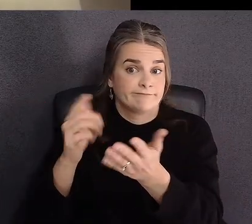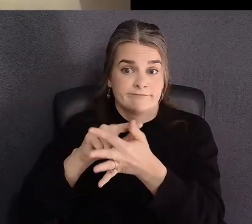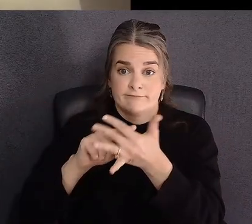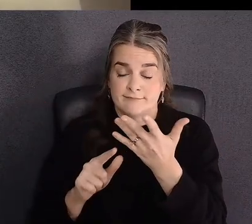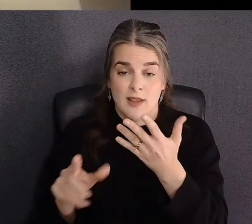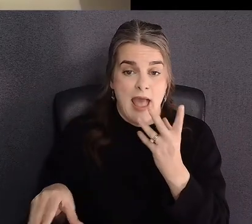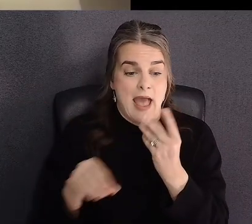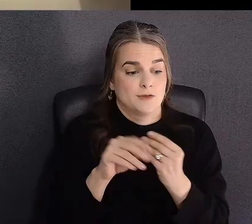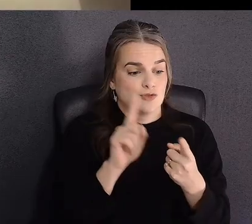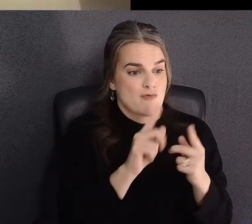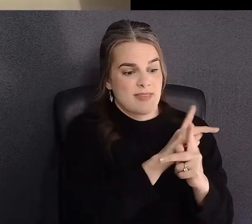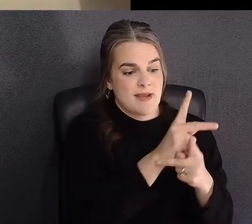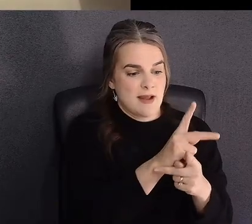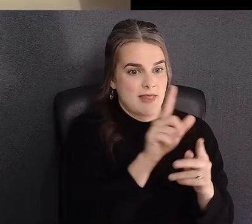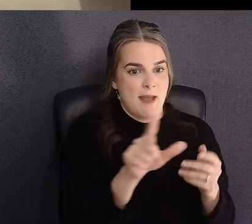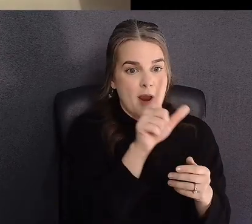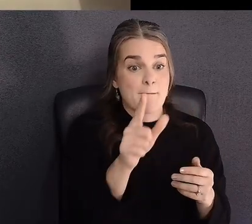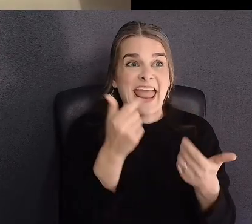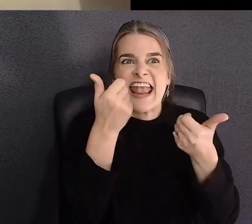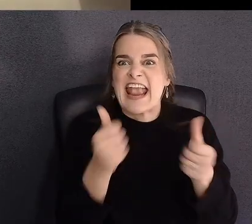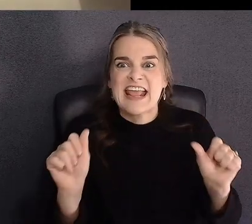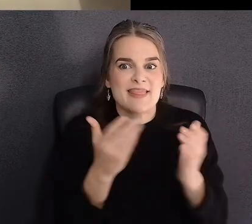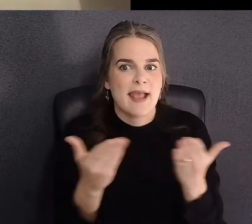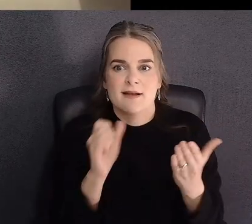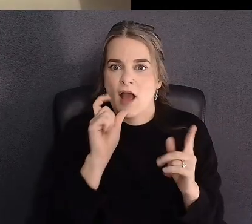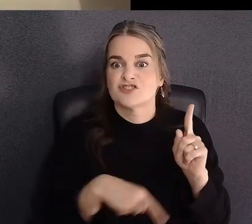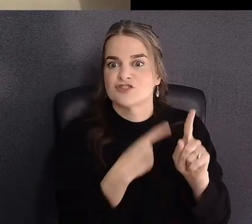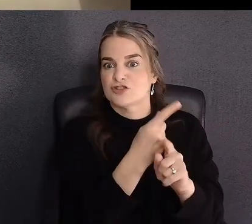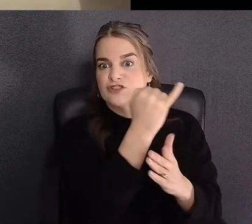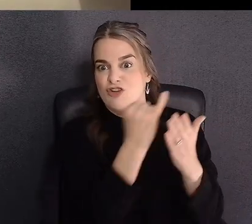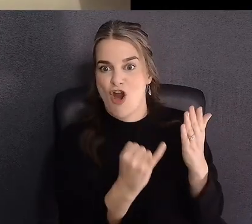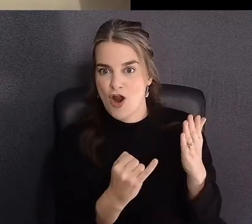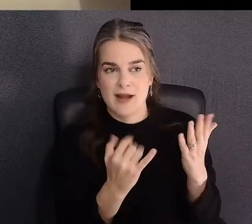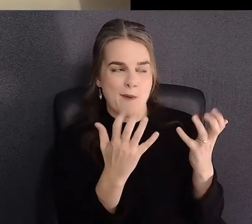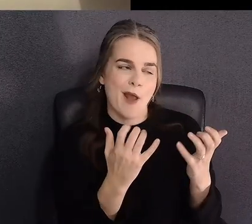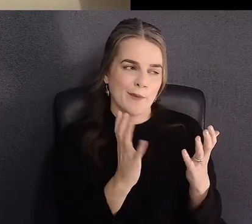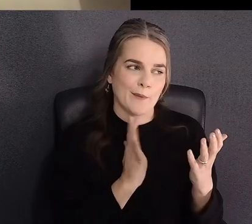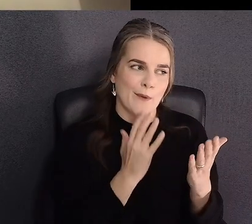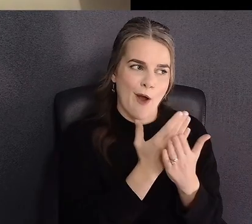there's lots of cool adaptive art stuff in there, but that goes for any kind of adaptive tools, assistive technology.